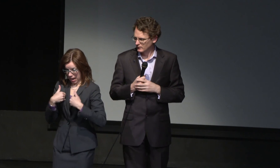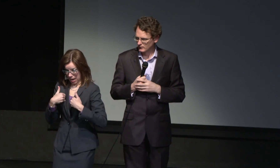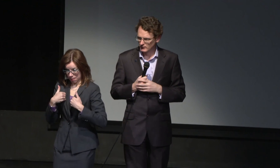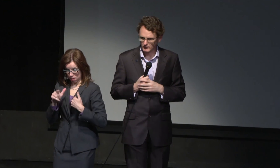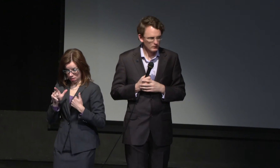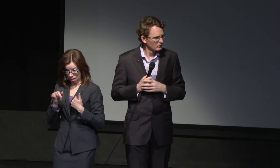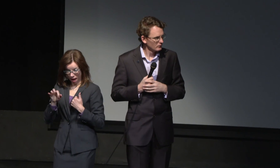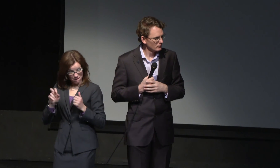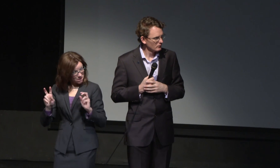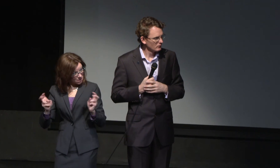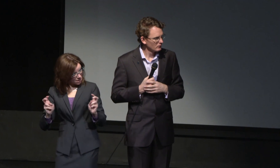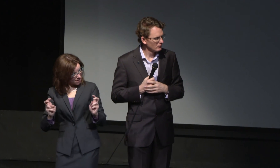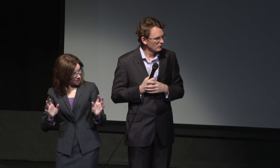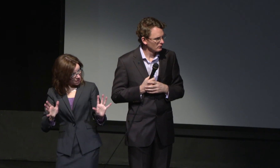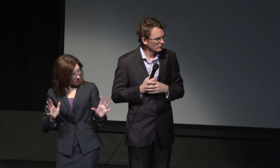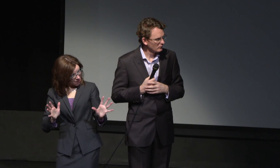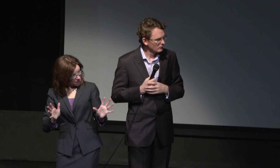on life?